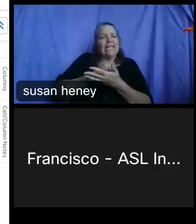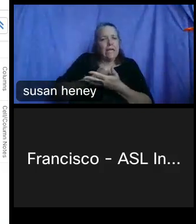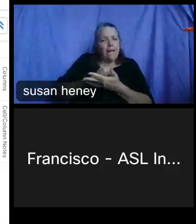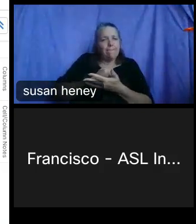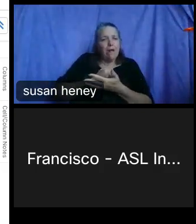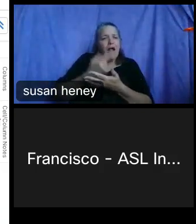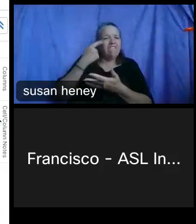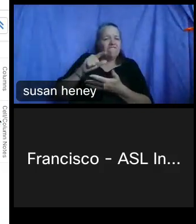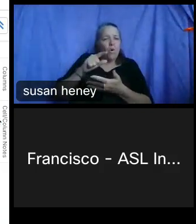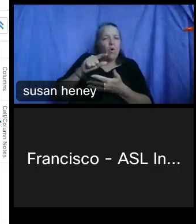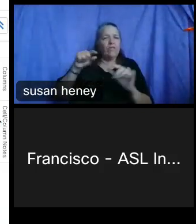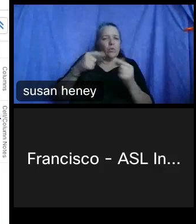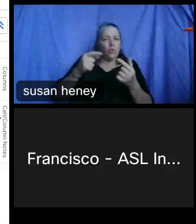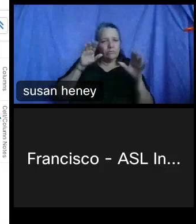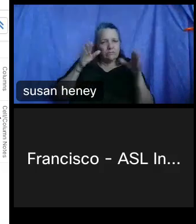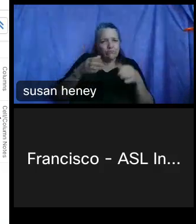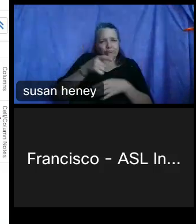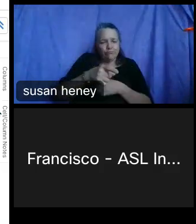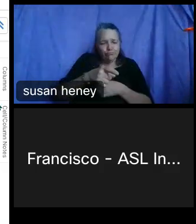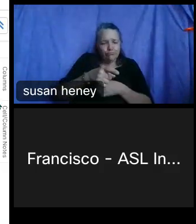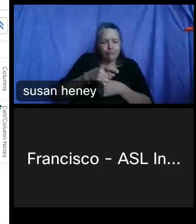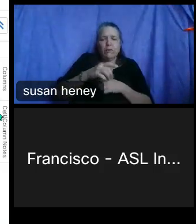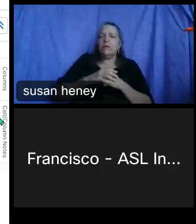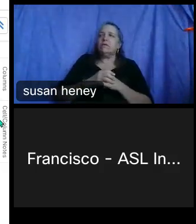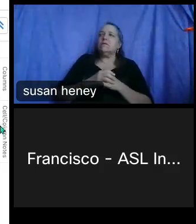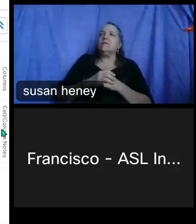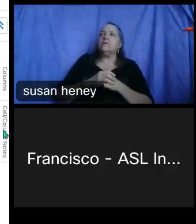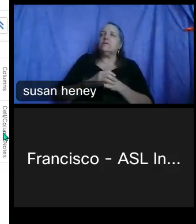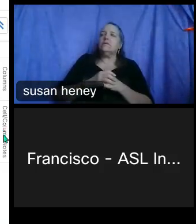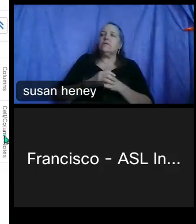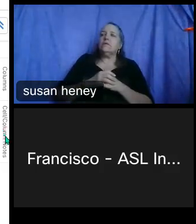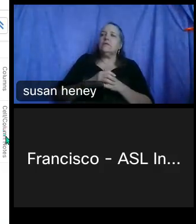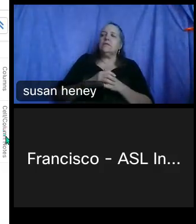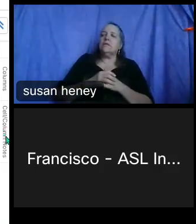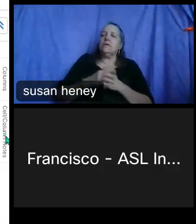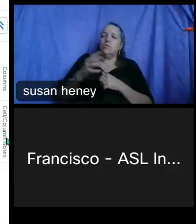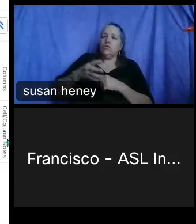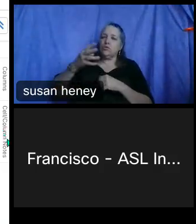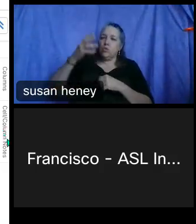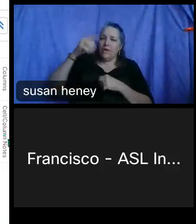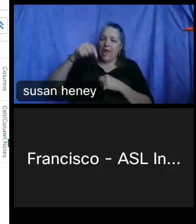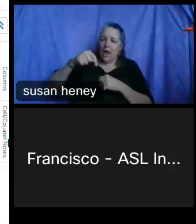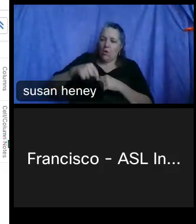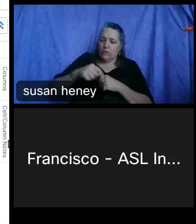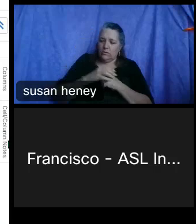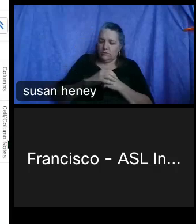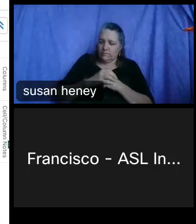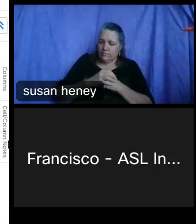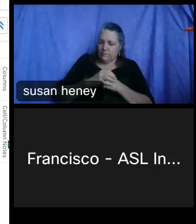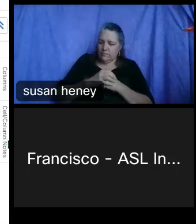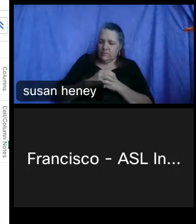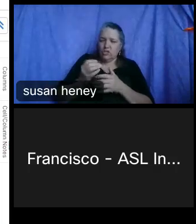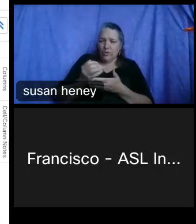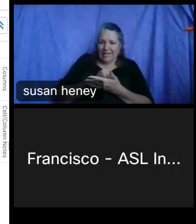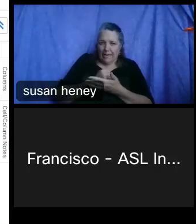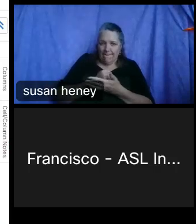Native Hawaiian alone populations. Now here is let's scroll down to the income data. This